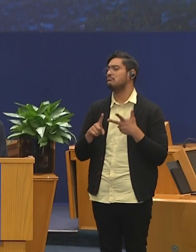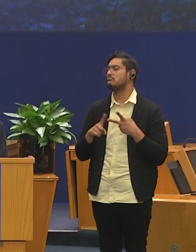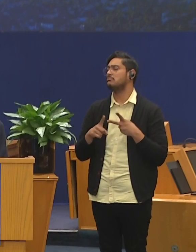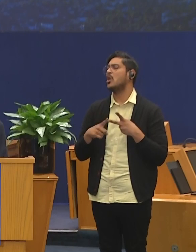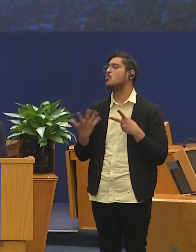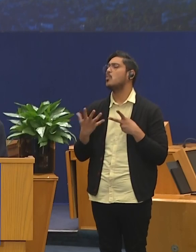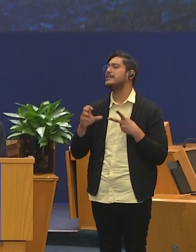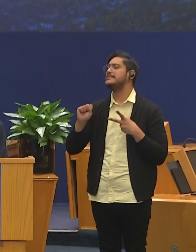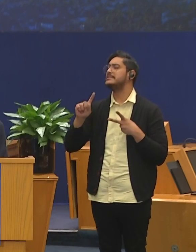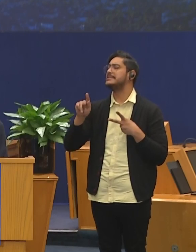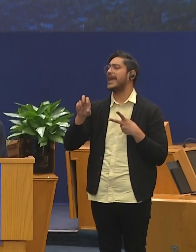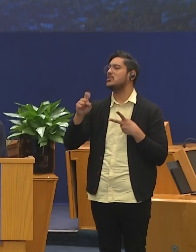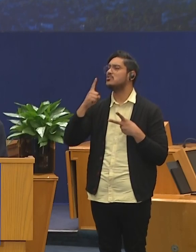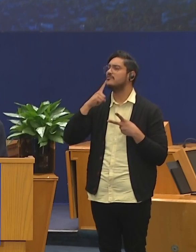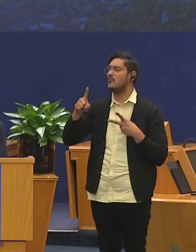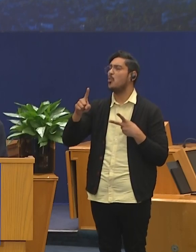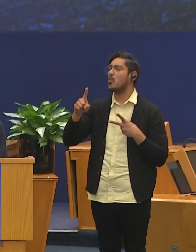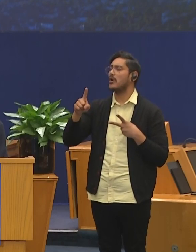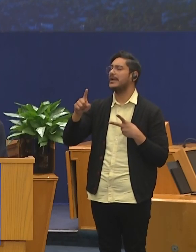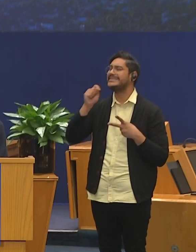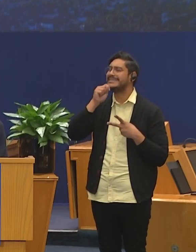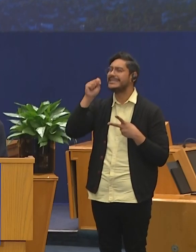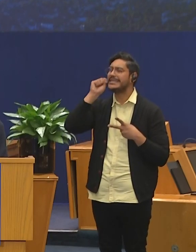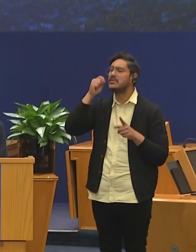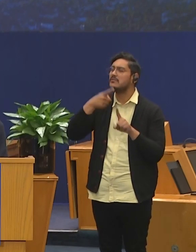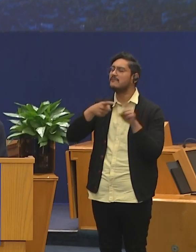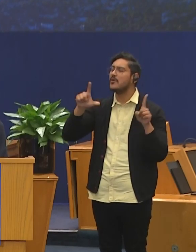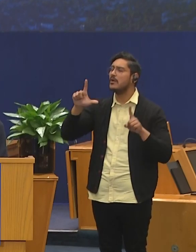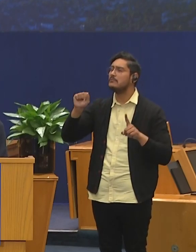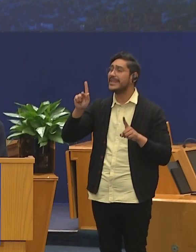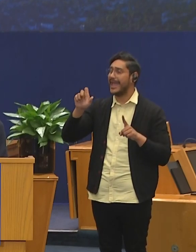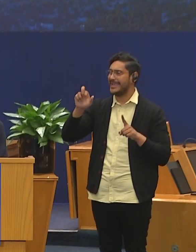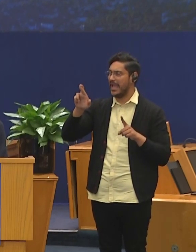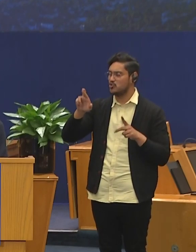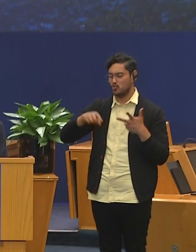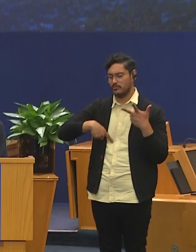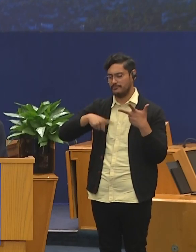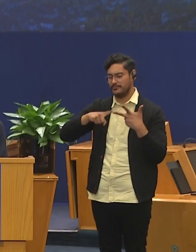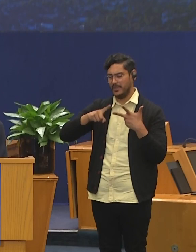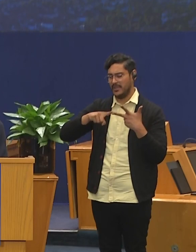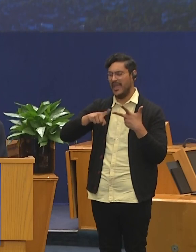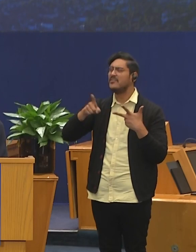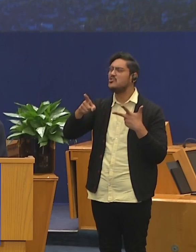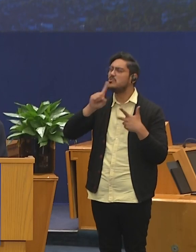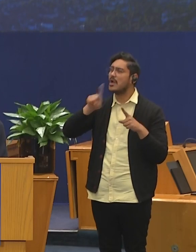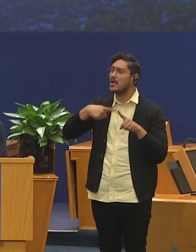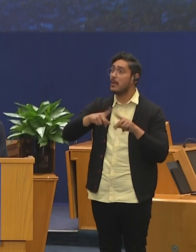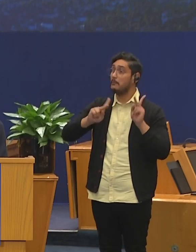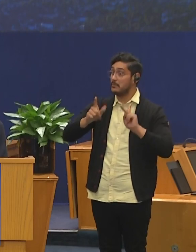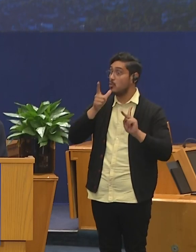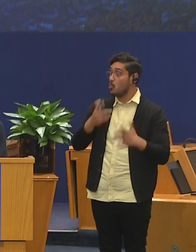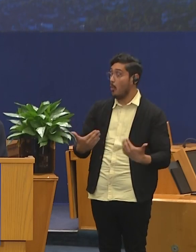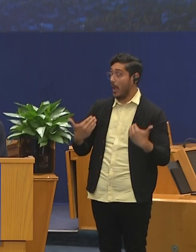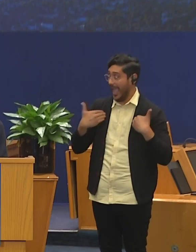ALSO, WHAT'S THE STATUS ON THE DEATH OF THE TEEN FROM LANCASTER? AND IN YOUR PATIENT COUNT, WHEN